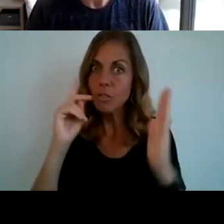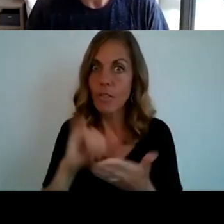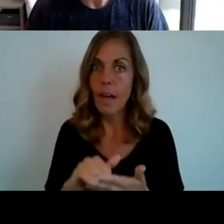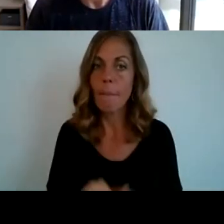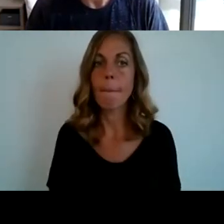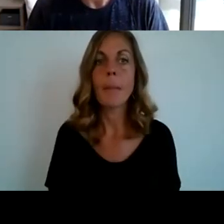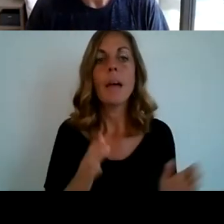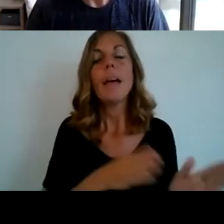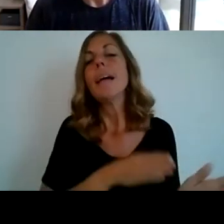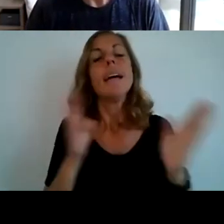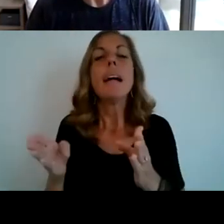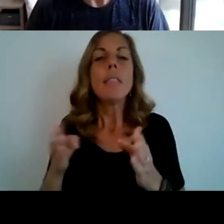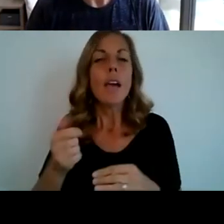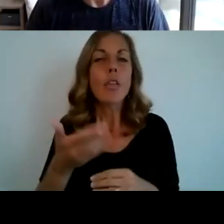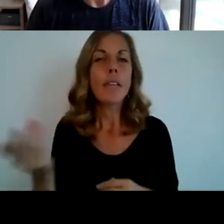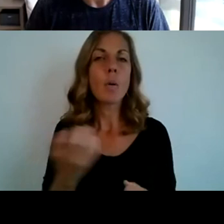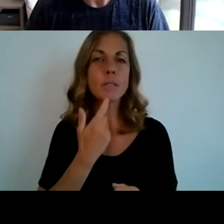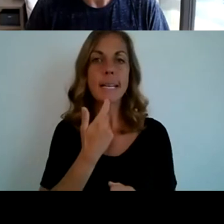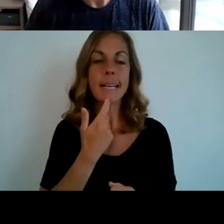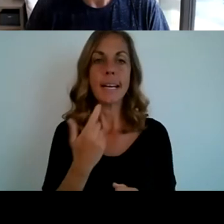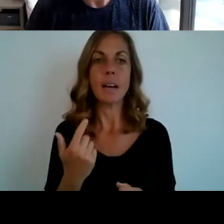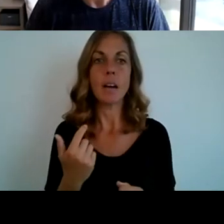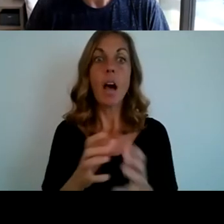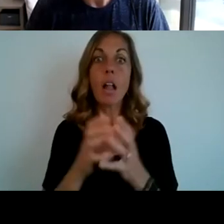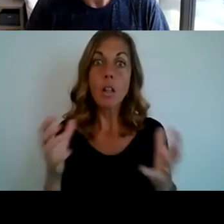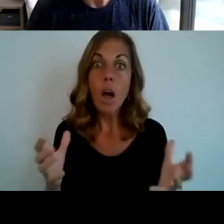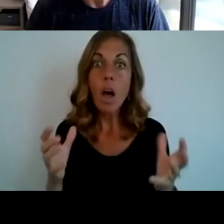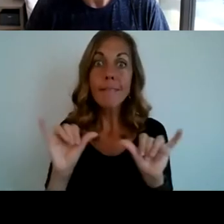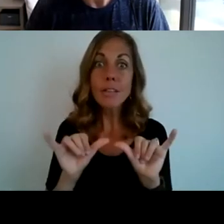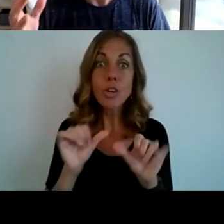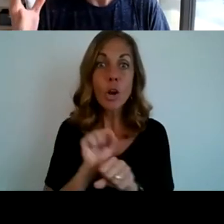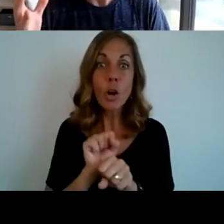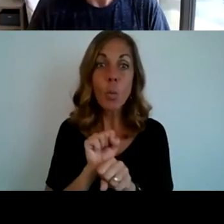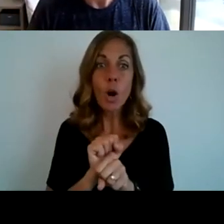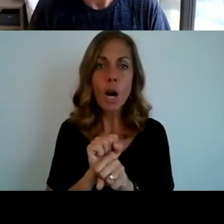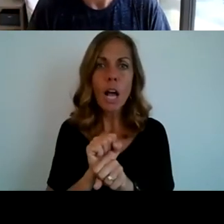thing I'll say is that so much of engineering work is already designed around a scalable